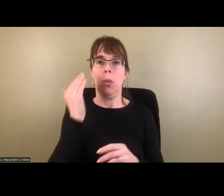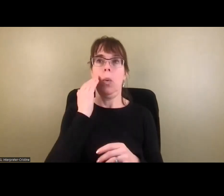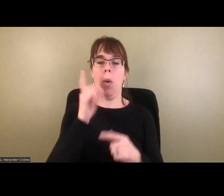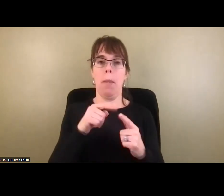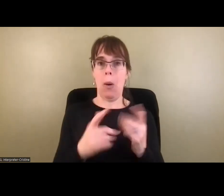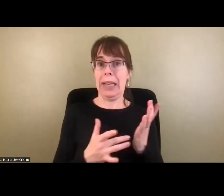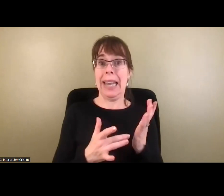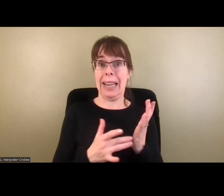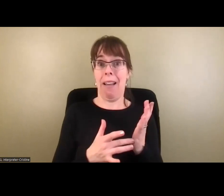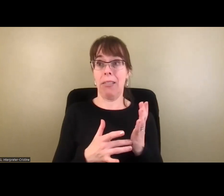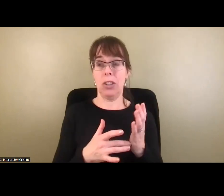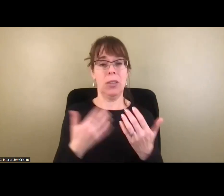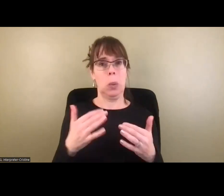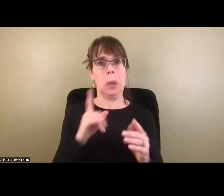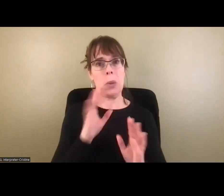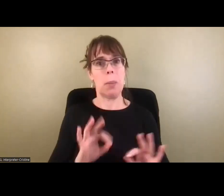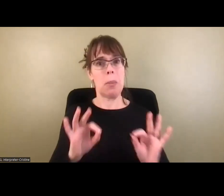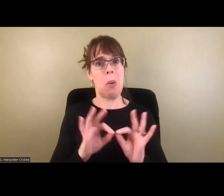that discussion is so important. So thank you for mentioning that.